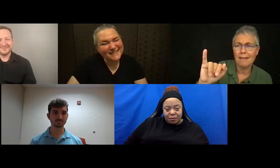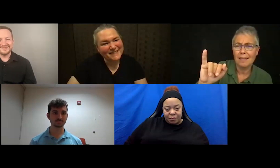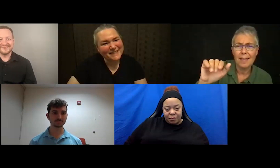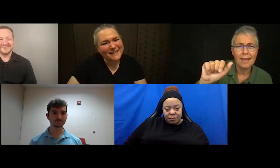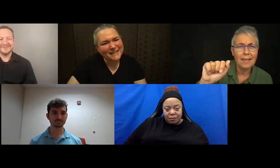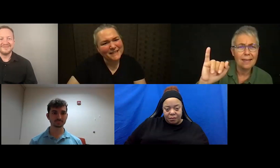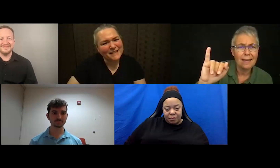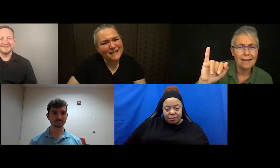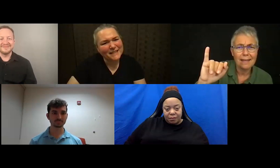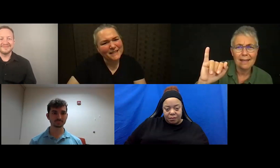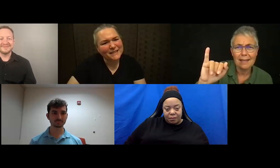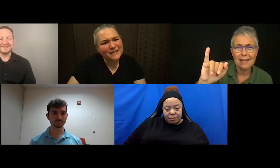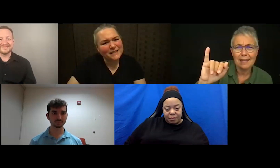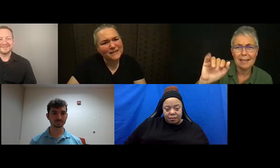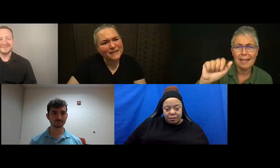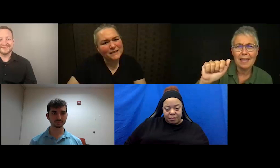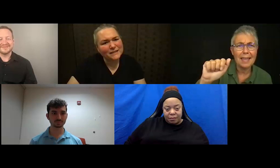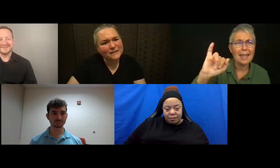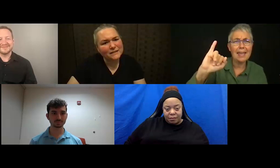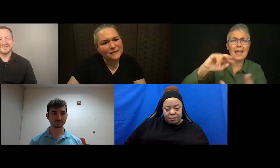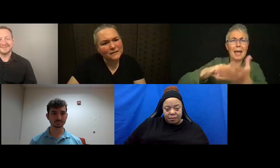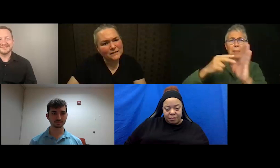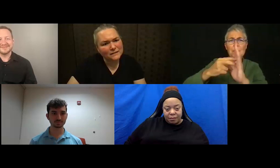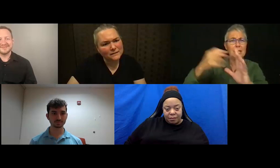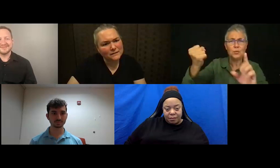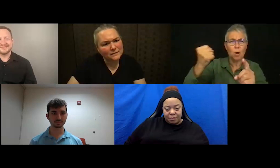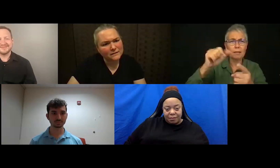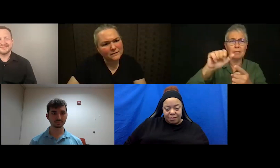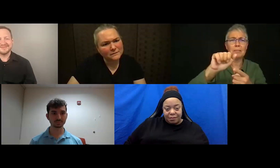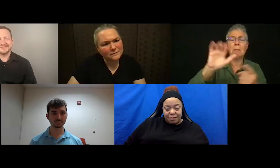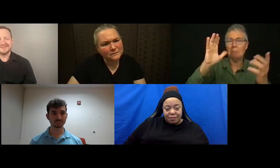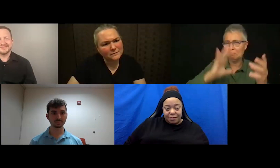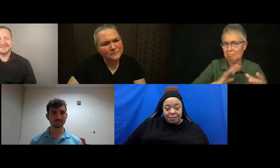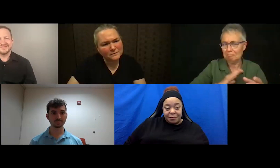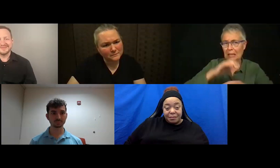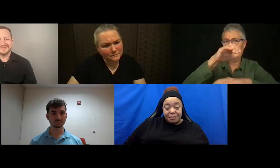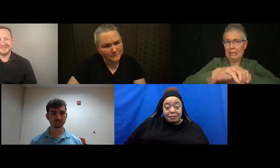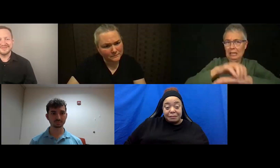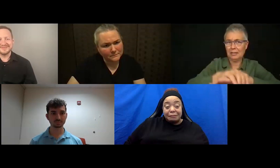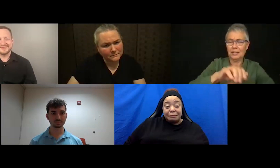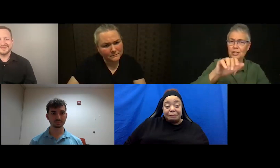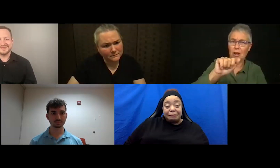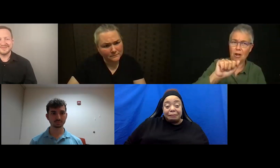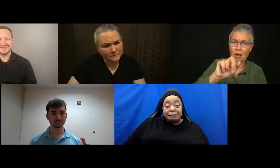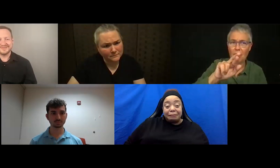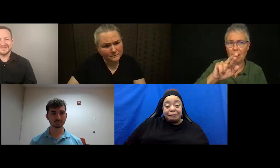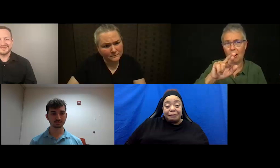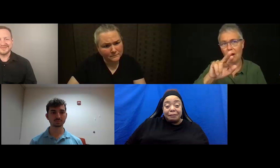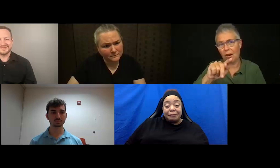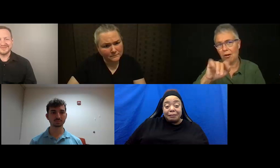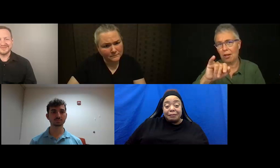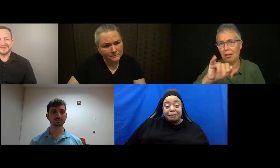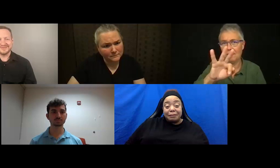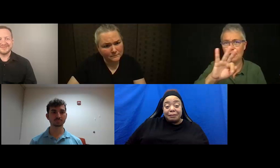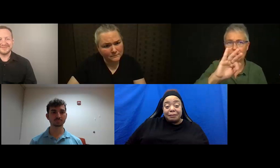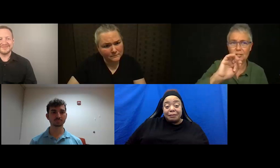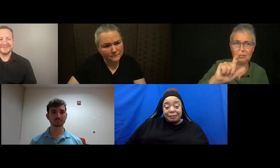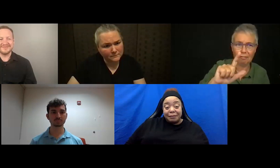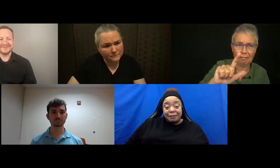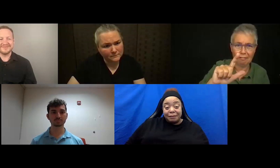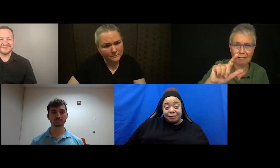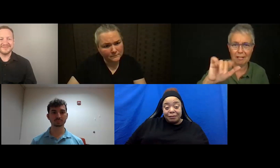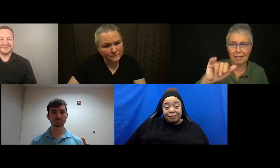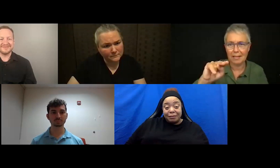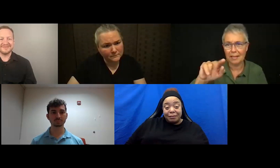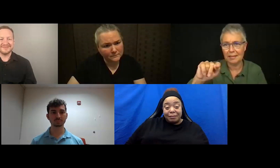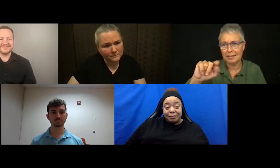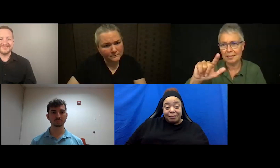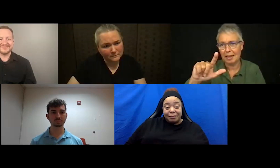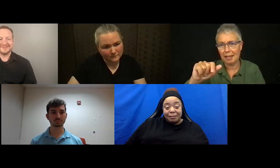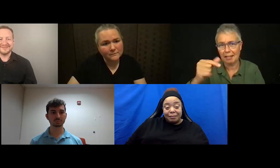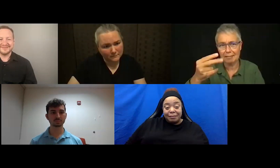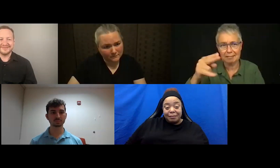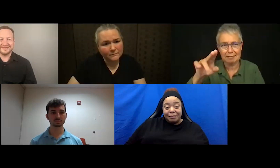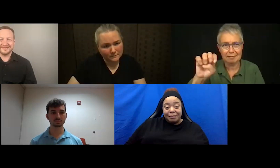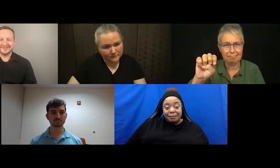to is "What is AI?" The English is "artificial intelligence," we've been signing the acronym,